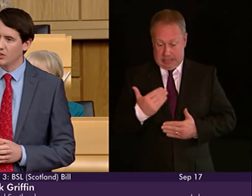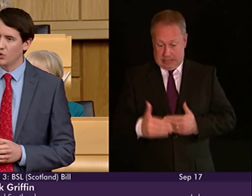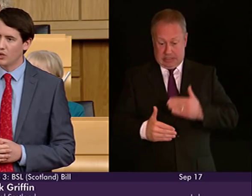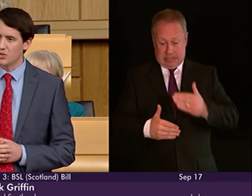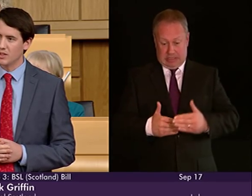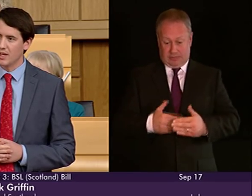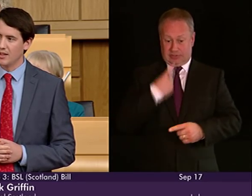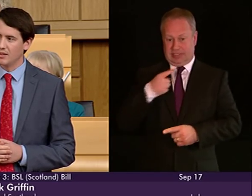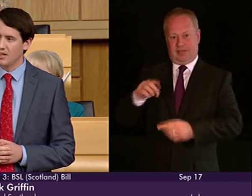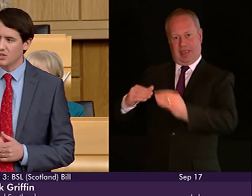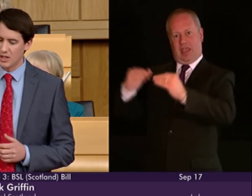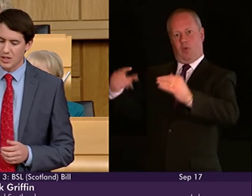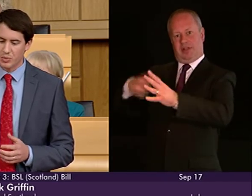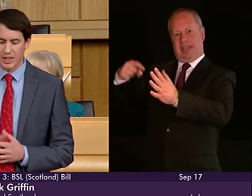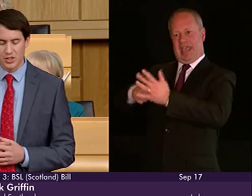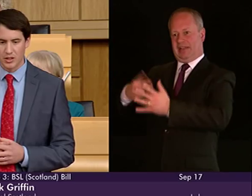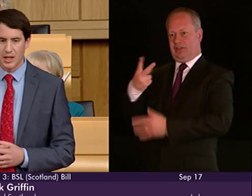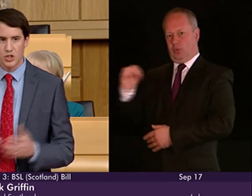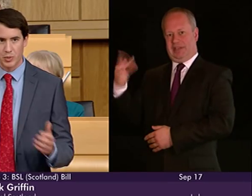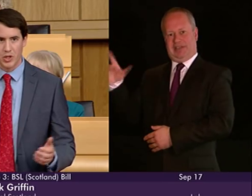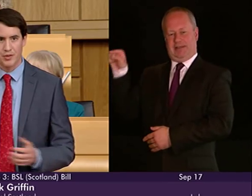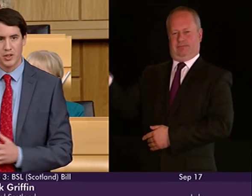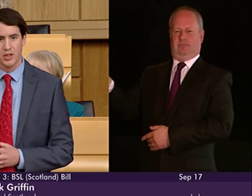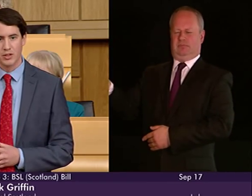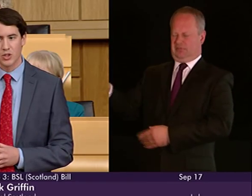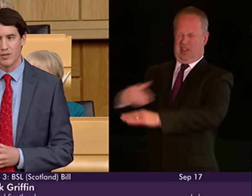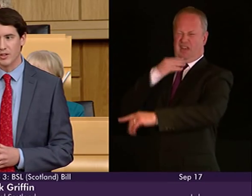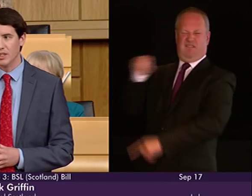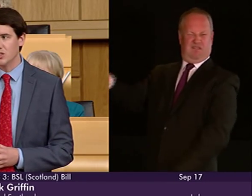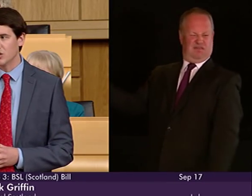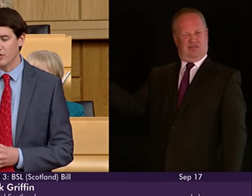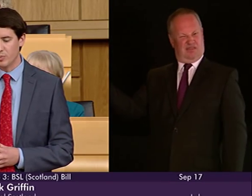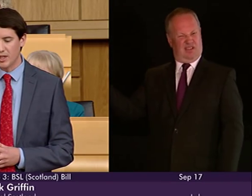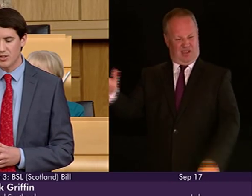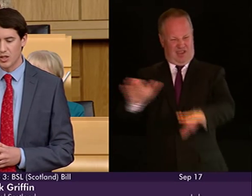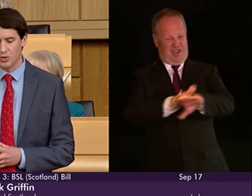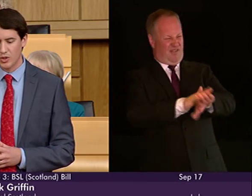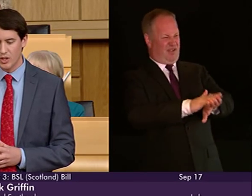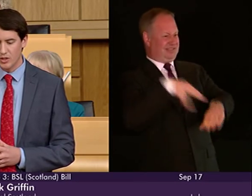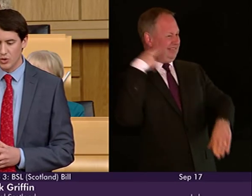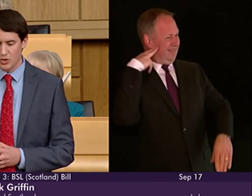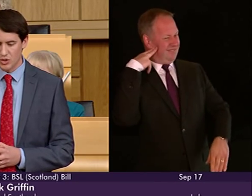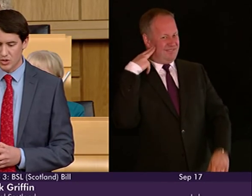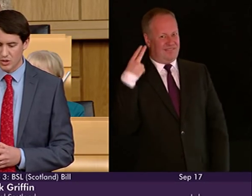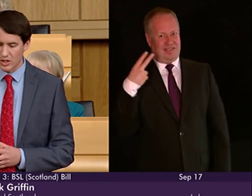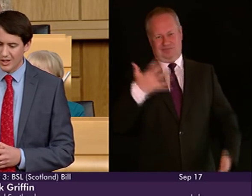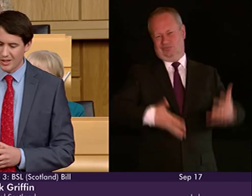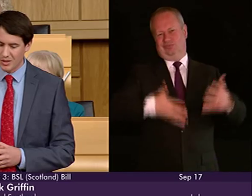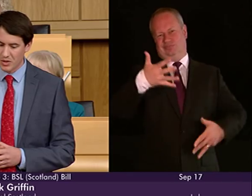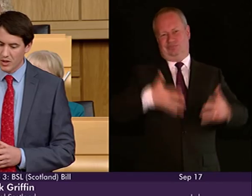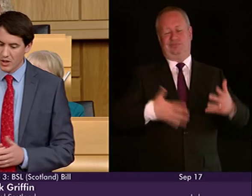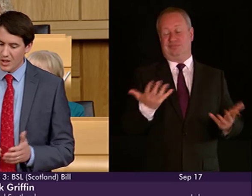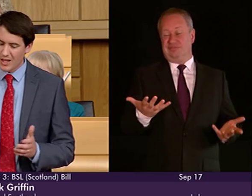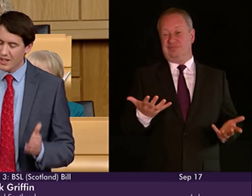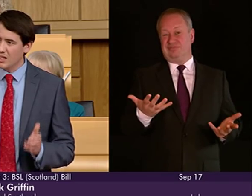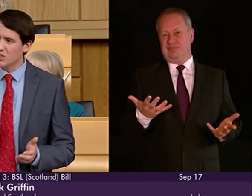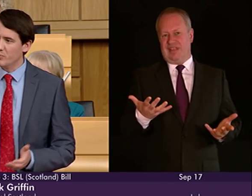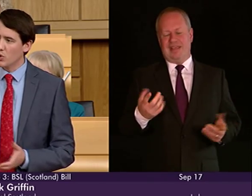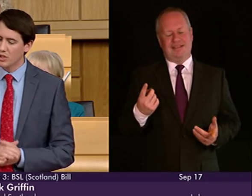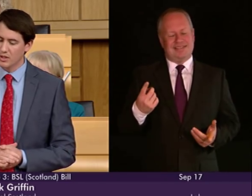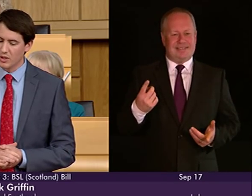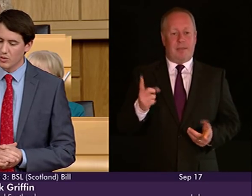2010 is in place and that that should be enough to cover the needs of BSL users. It is important